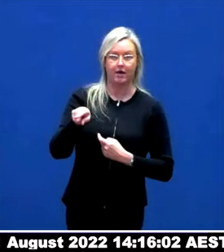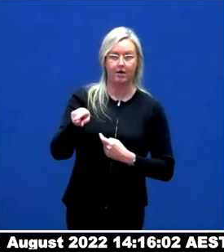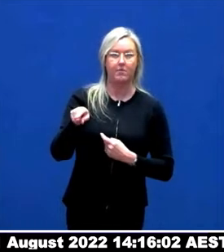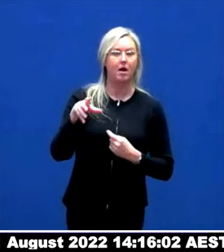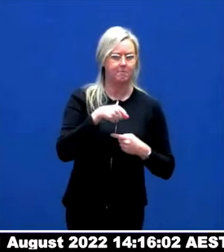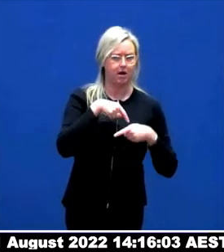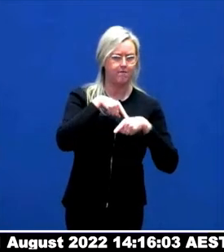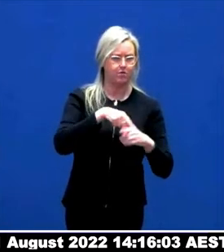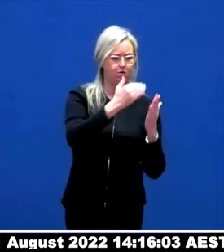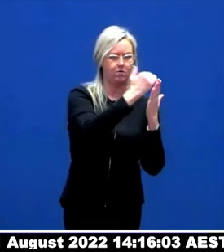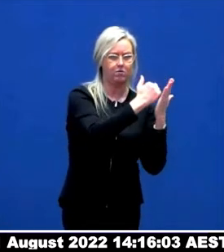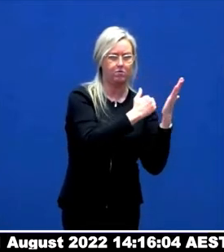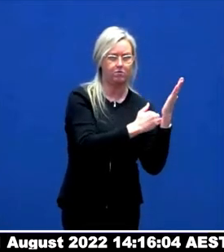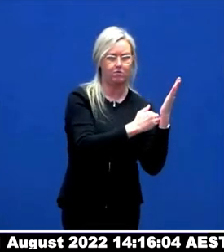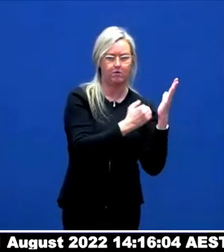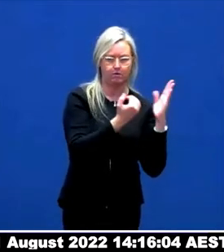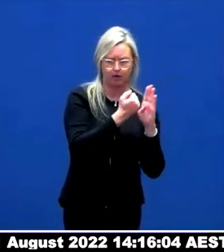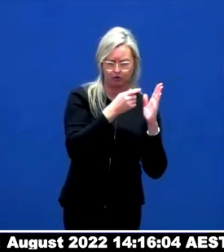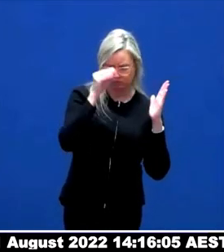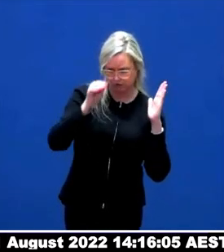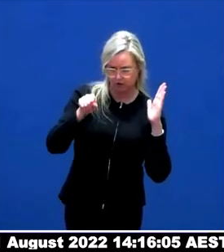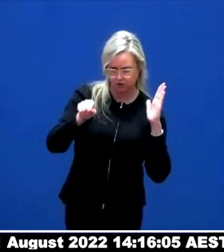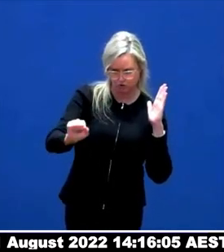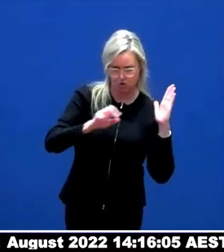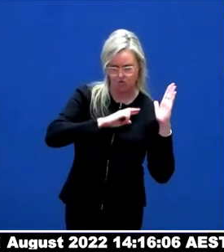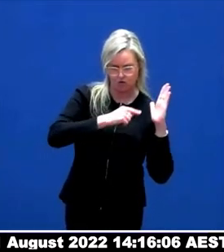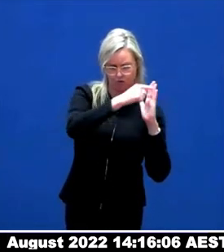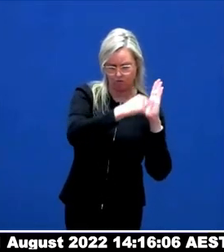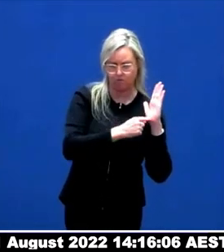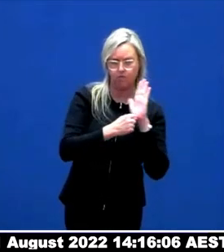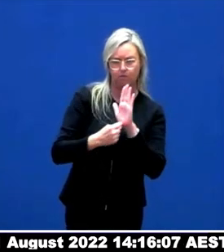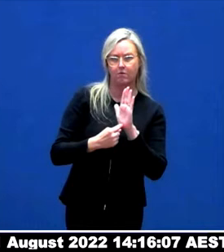aware of what their role is, in the role of support coordination, and there are a range